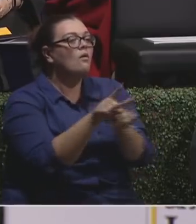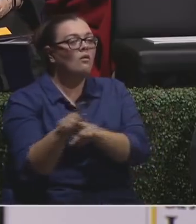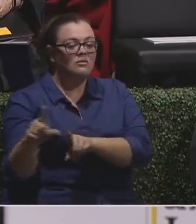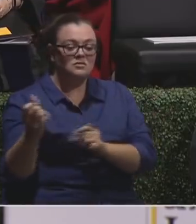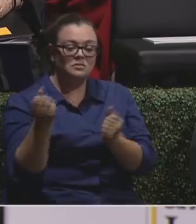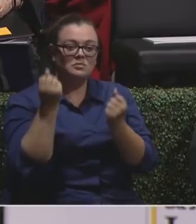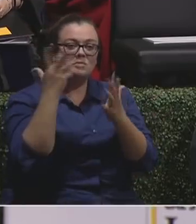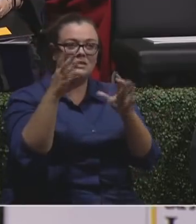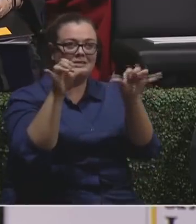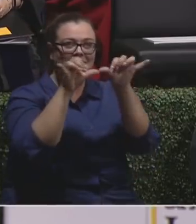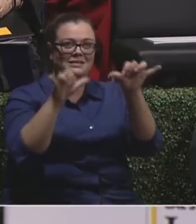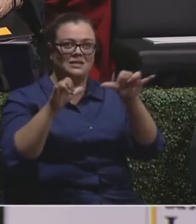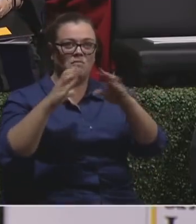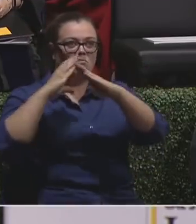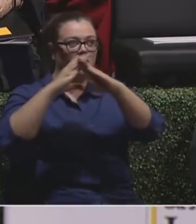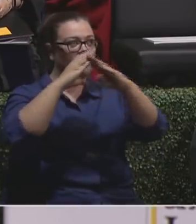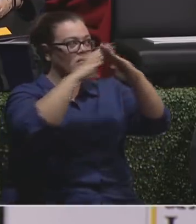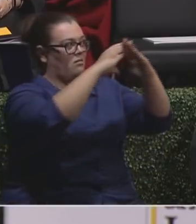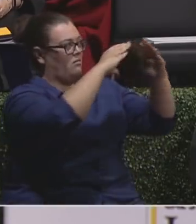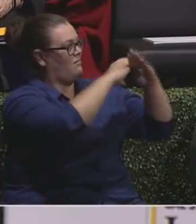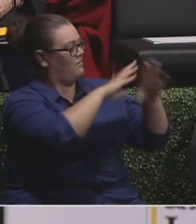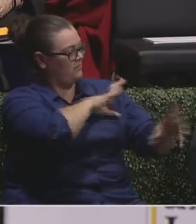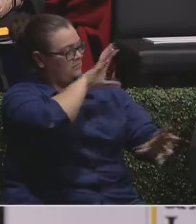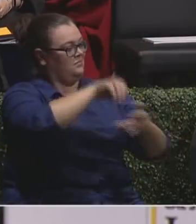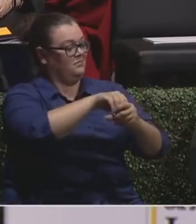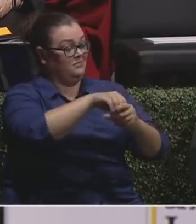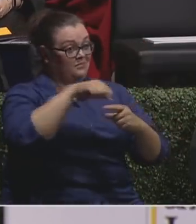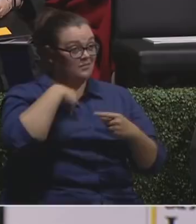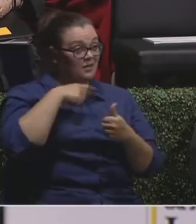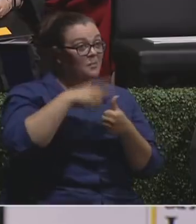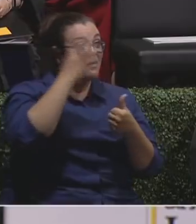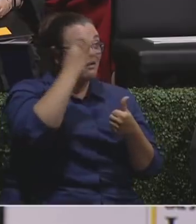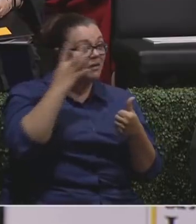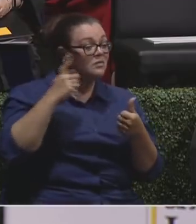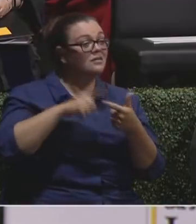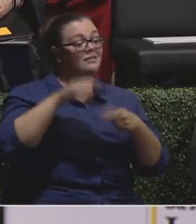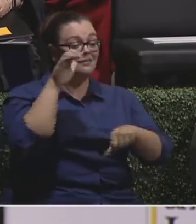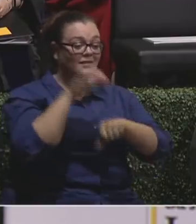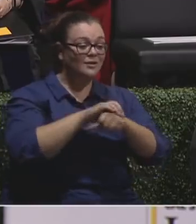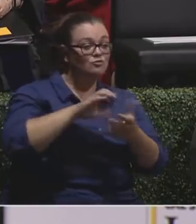THAT IS TO SAY, I BECAME MORE AWARE OF MY INFLUENCE AND POWER AS WELL AS THE MANY SYSTEMIC BARRIERS